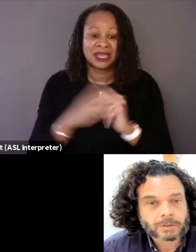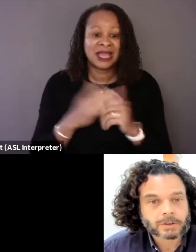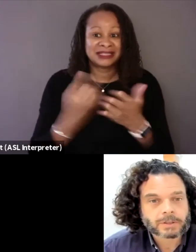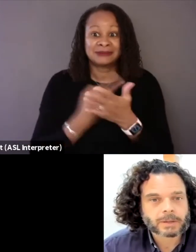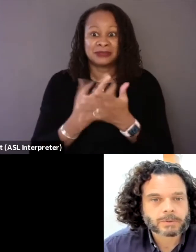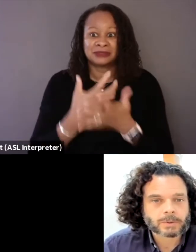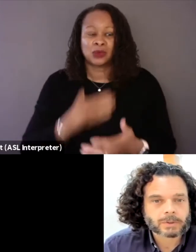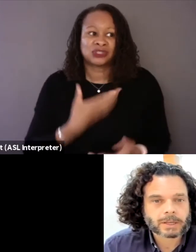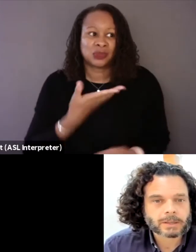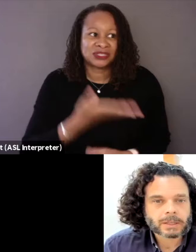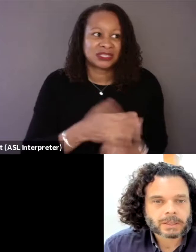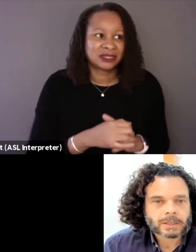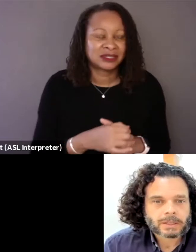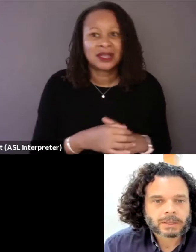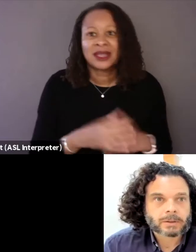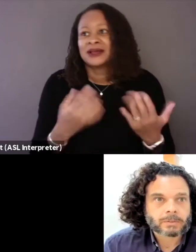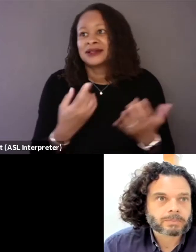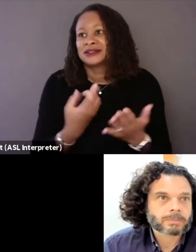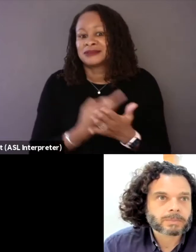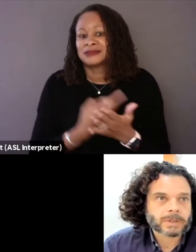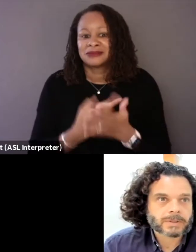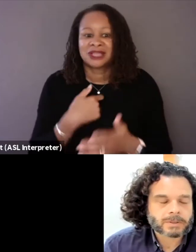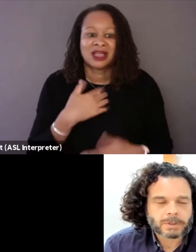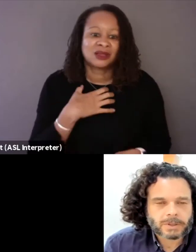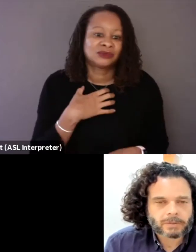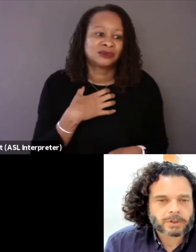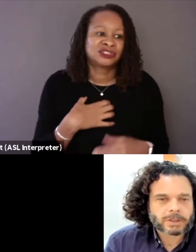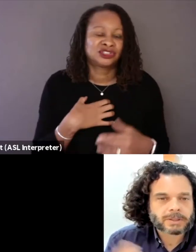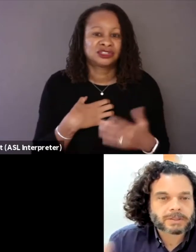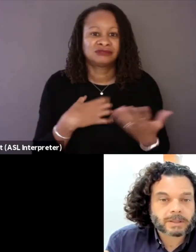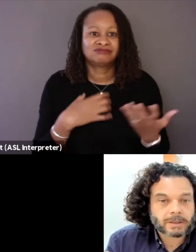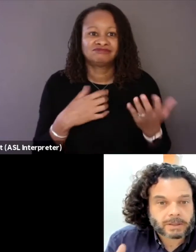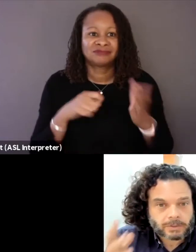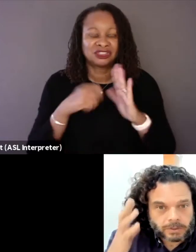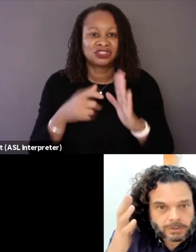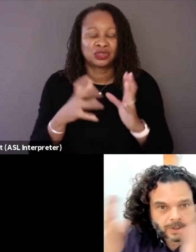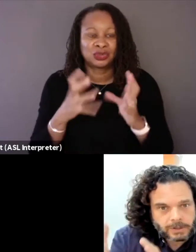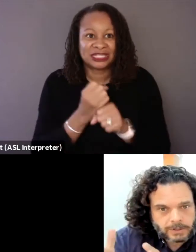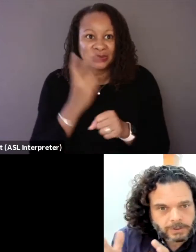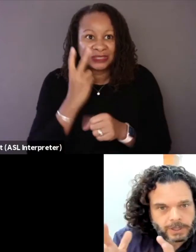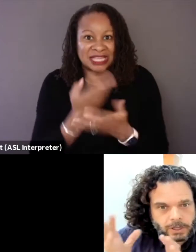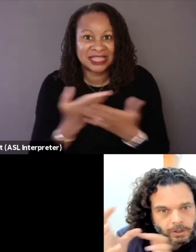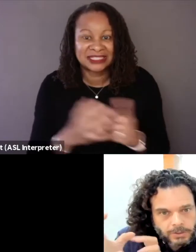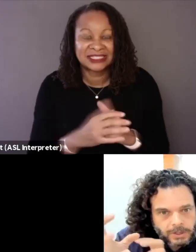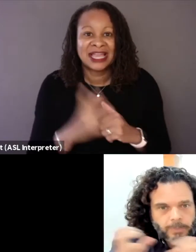There are times where like, you know, as a cinematographer, you get to see things or you see things very close up or